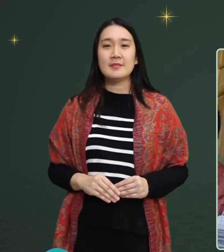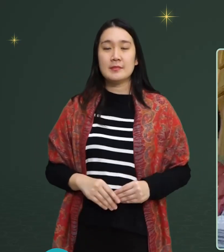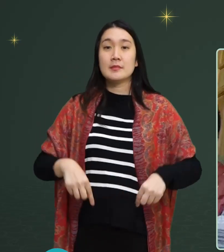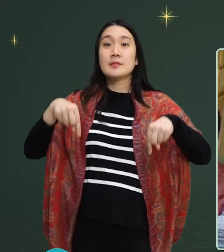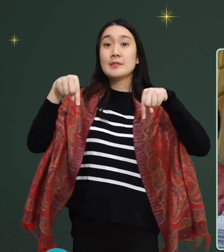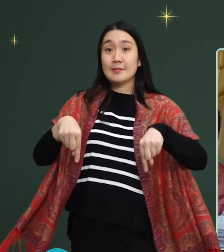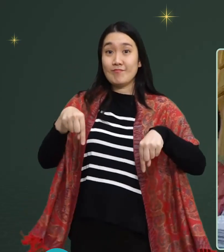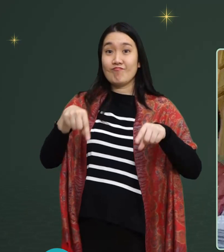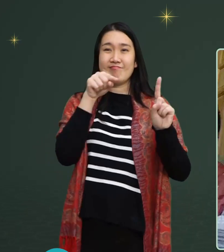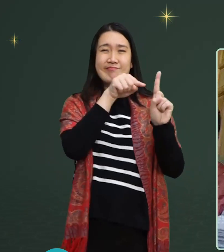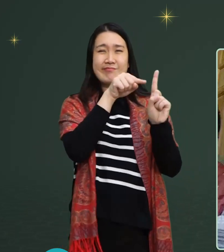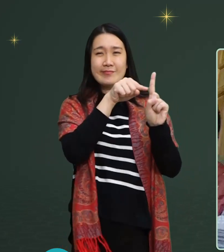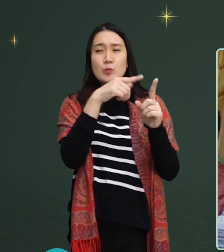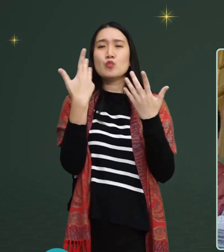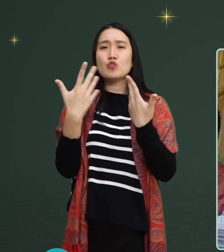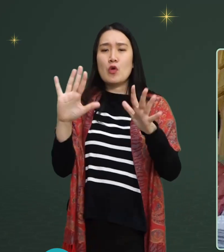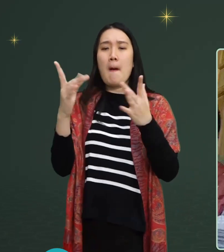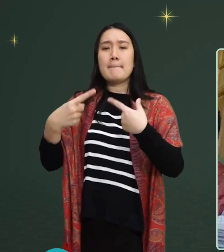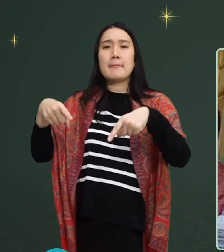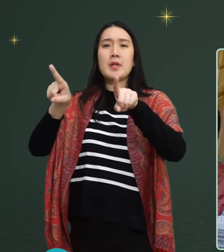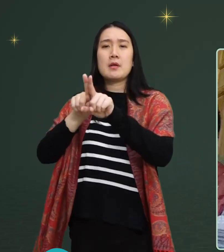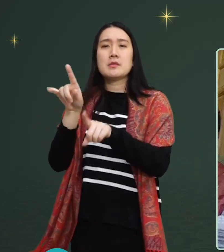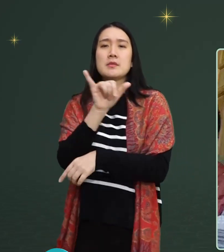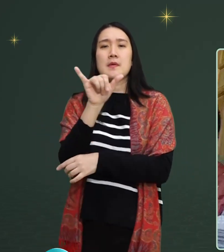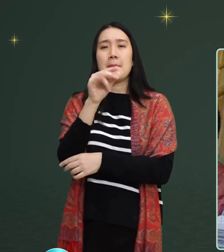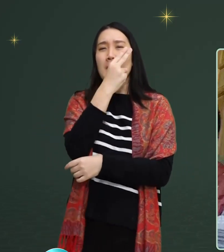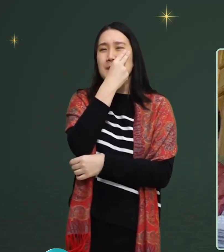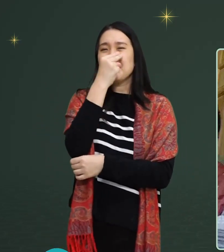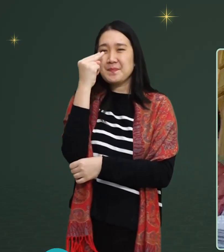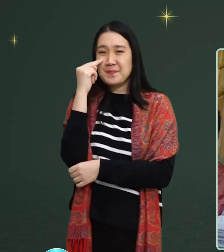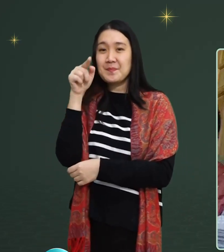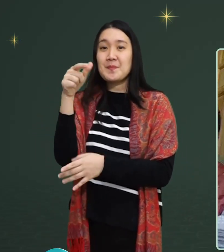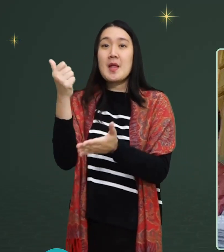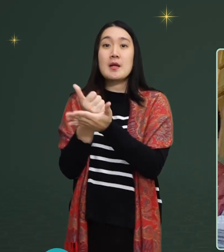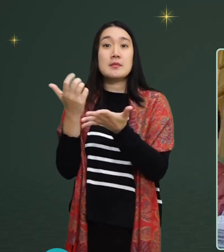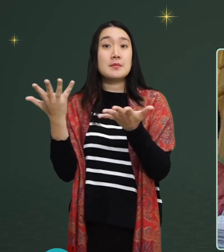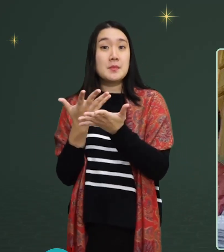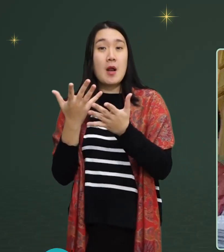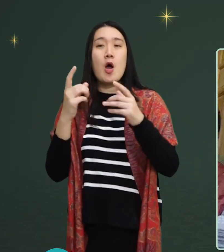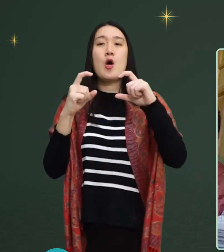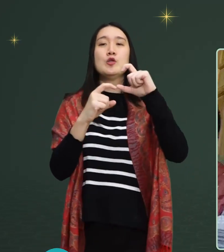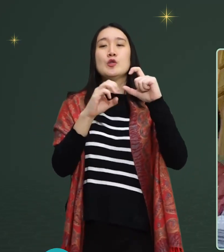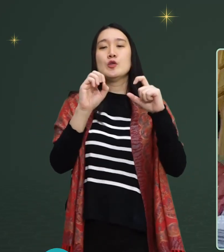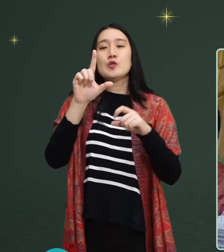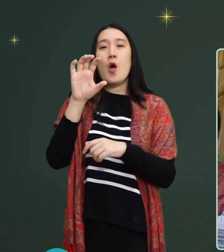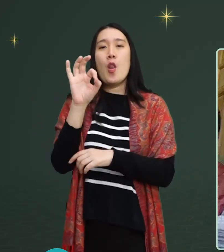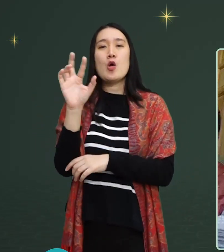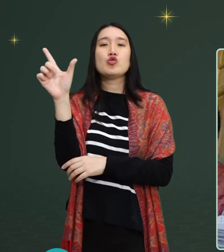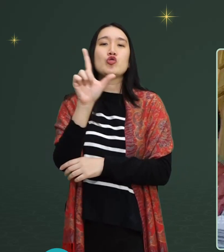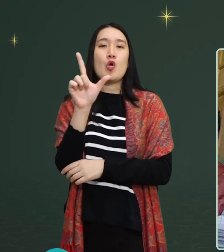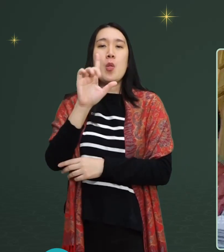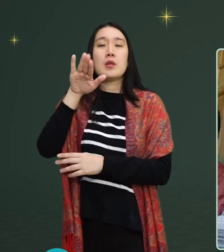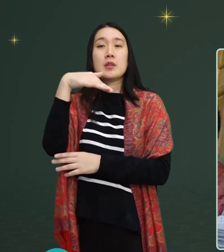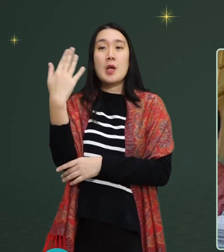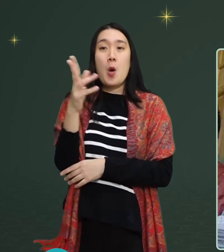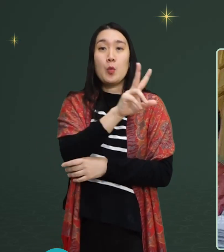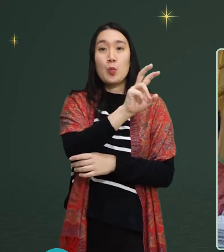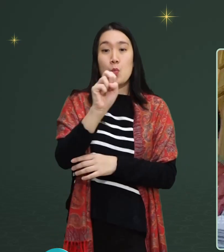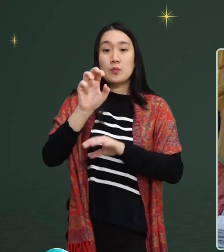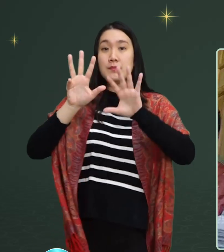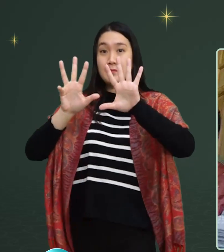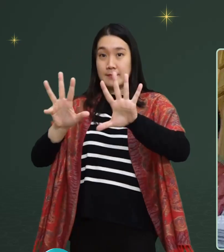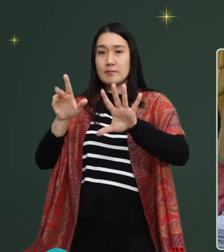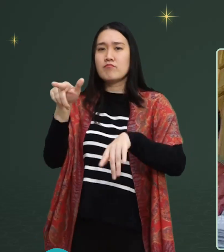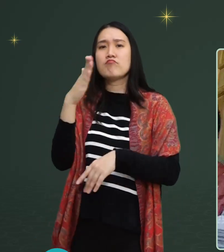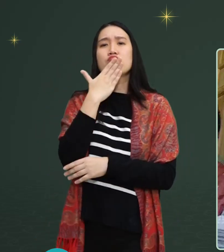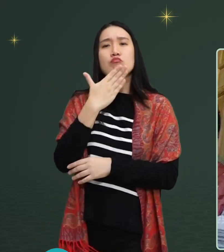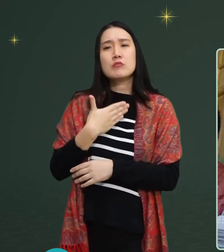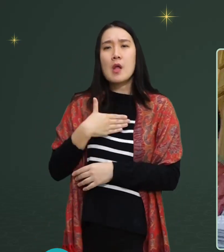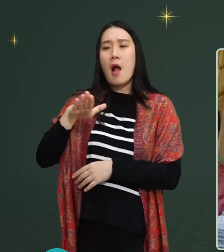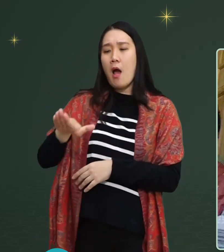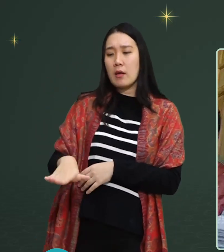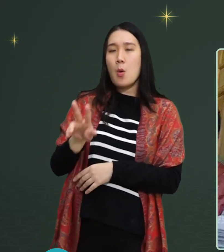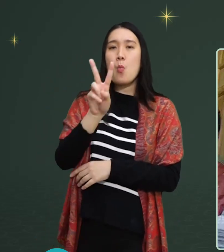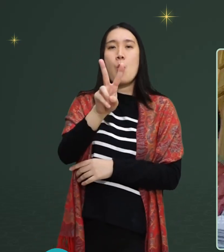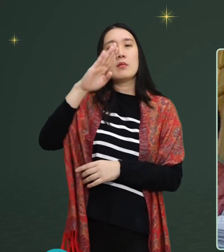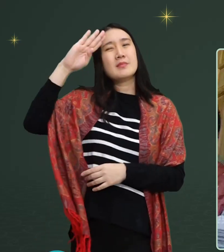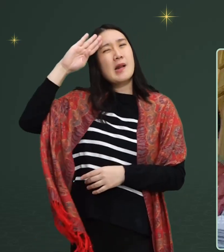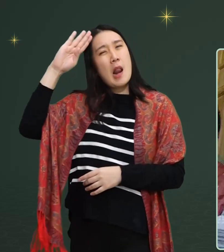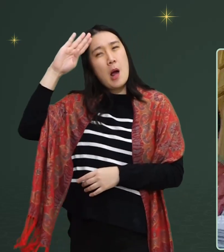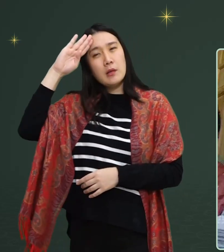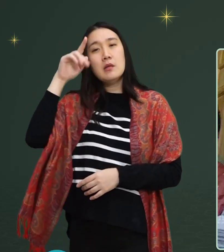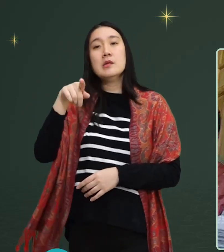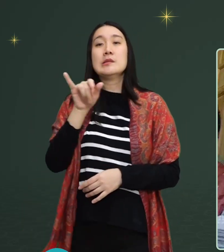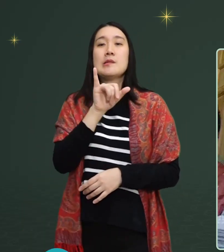Now Rastini is married to another netra from Solo in 2009 and has 2 sons.